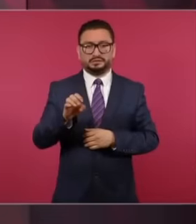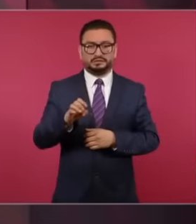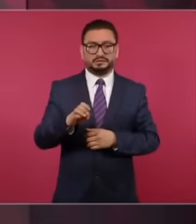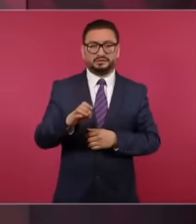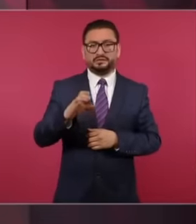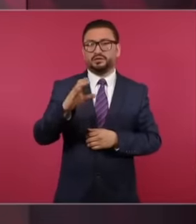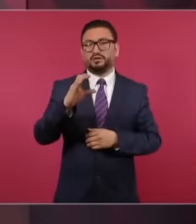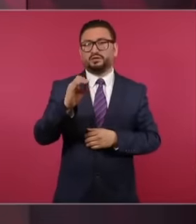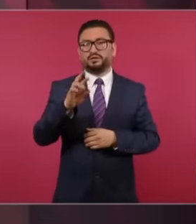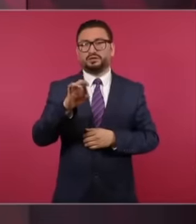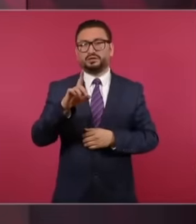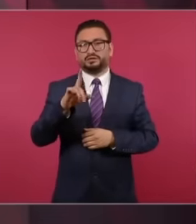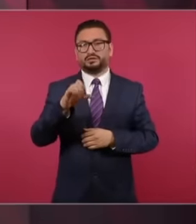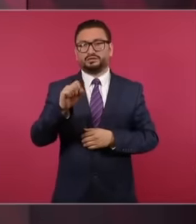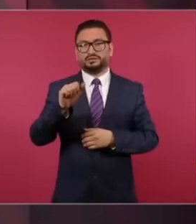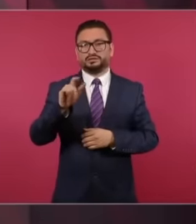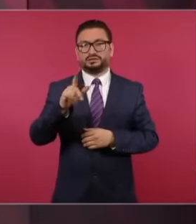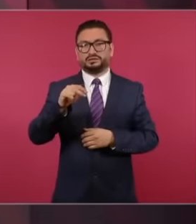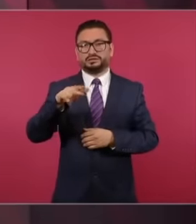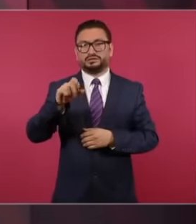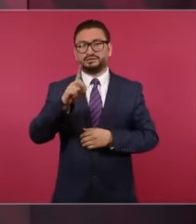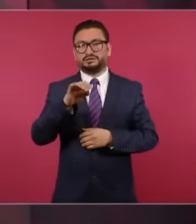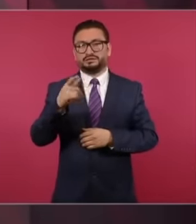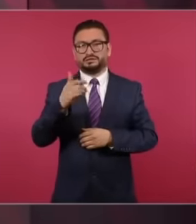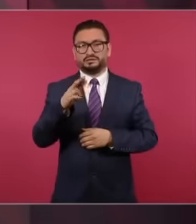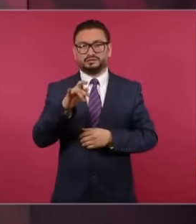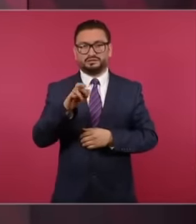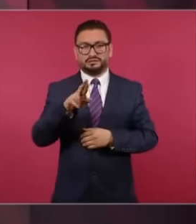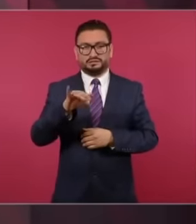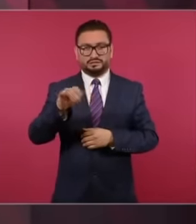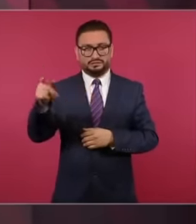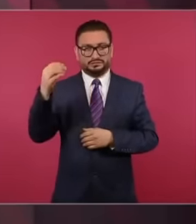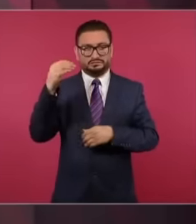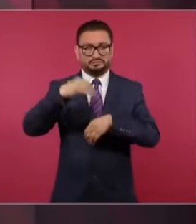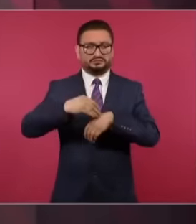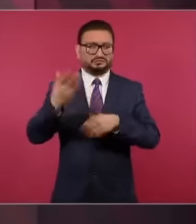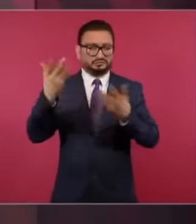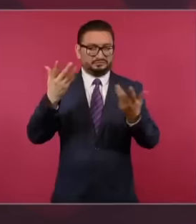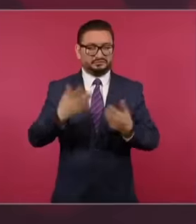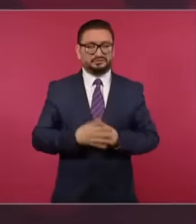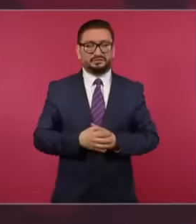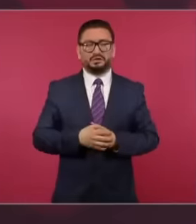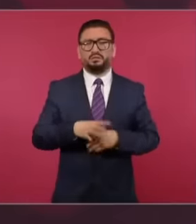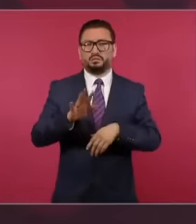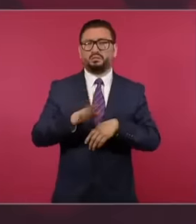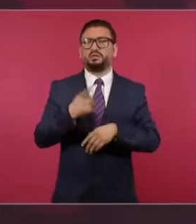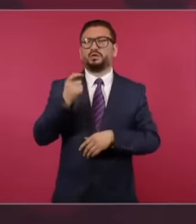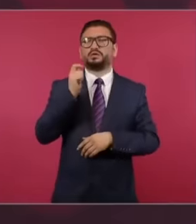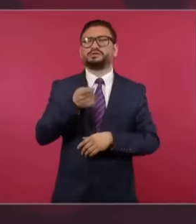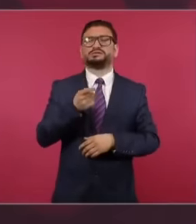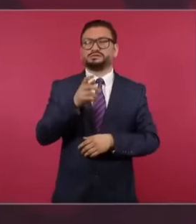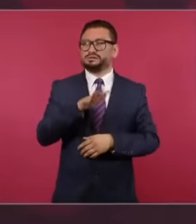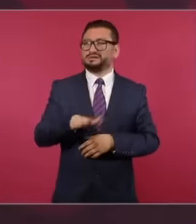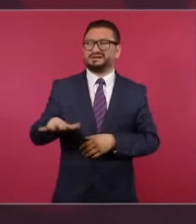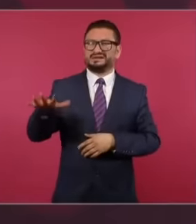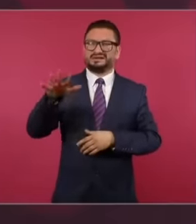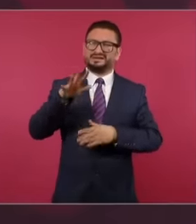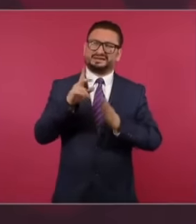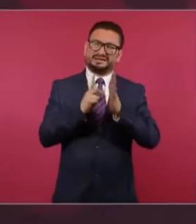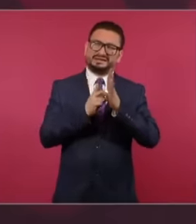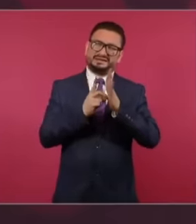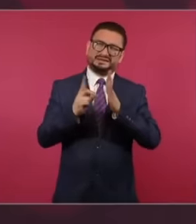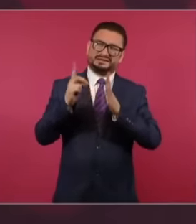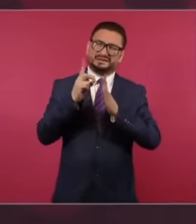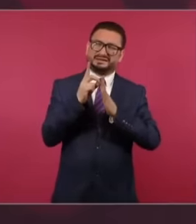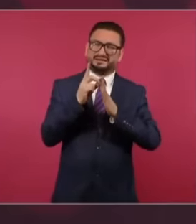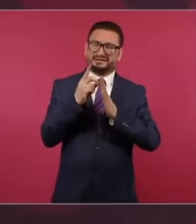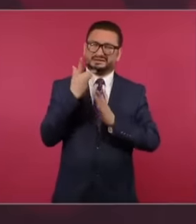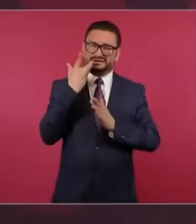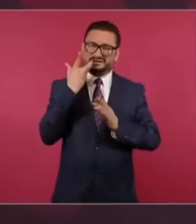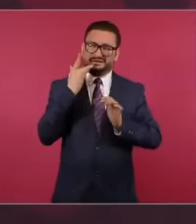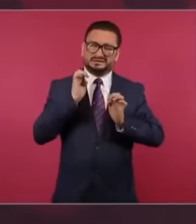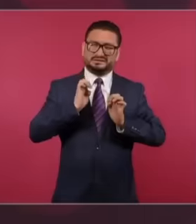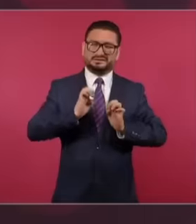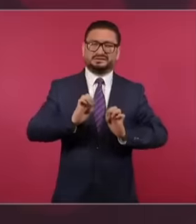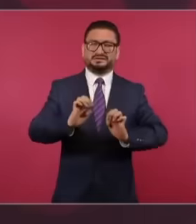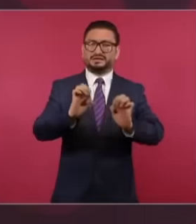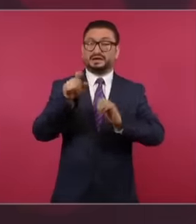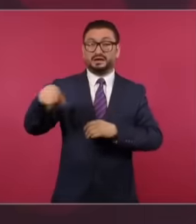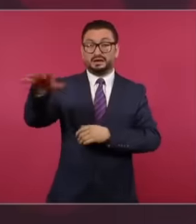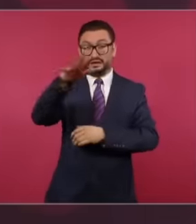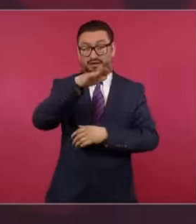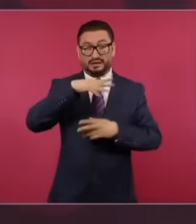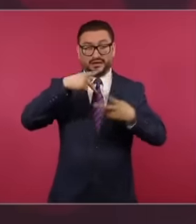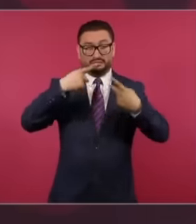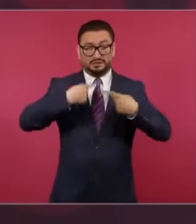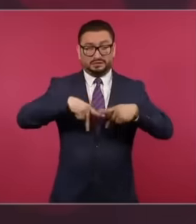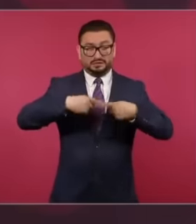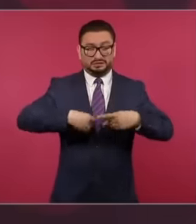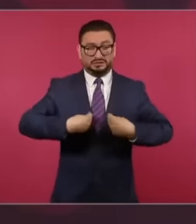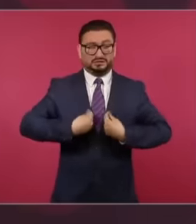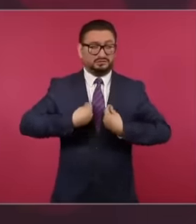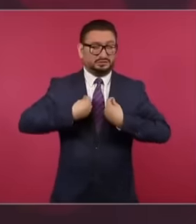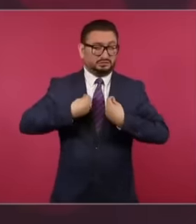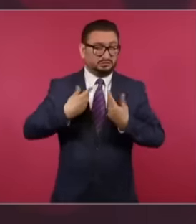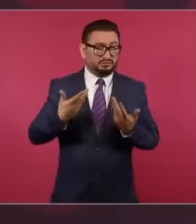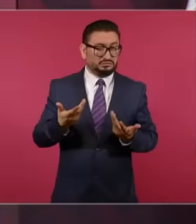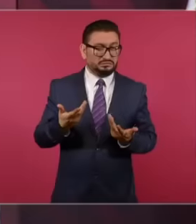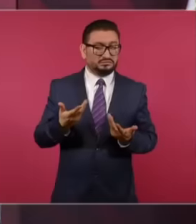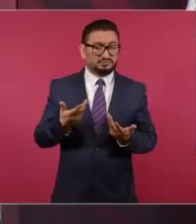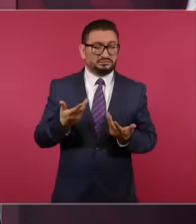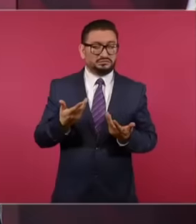deel because we are talking about apartments where the potentates live,